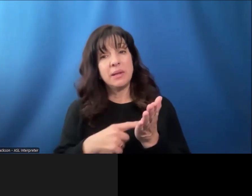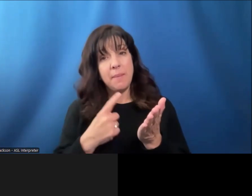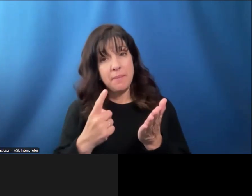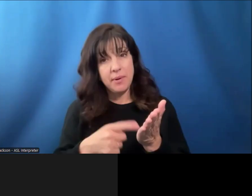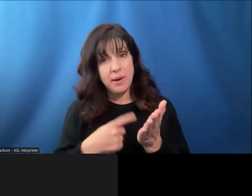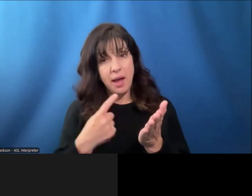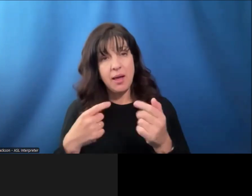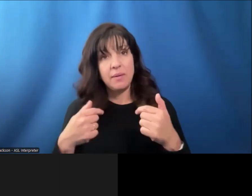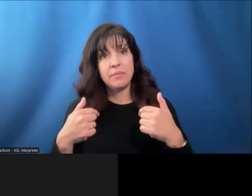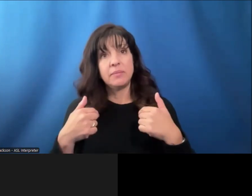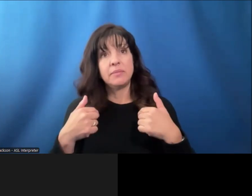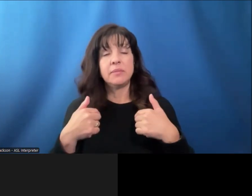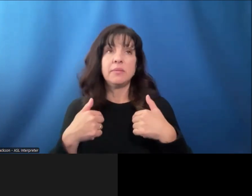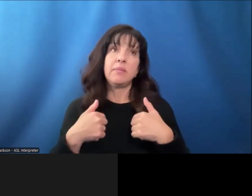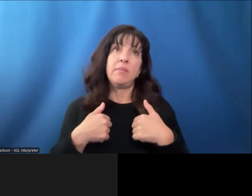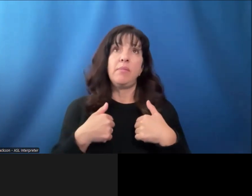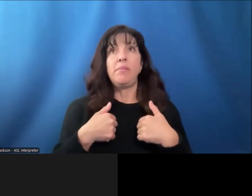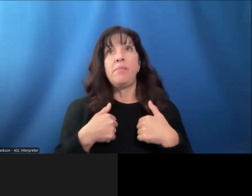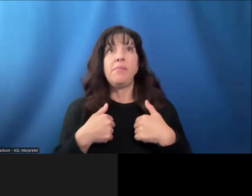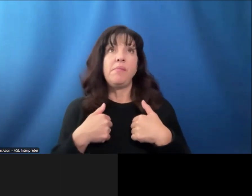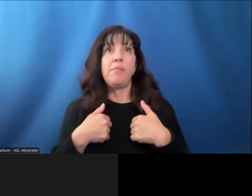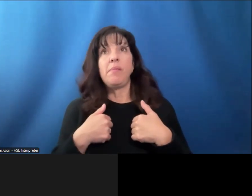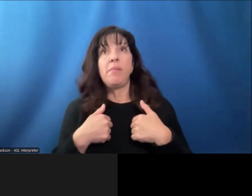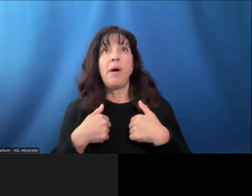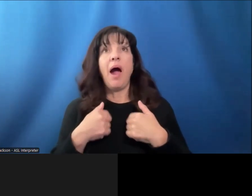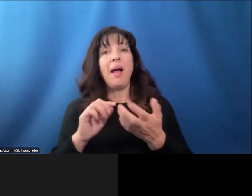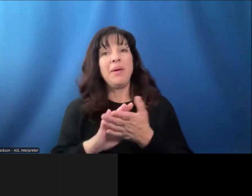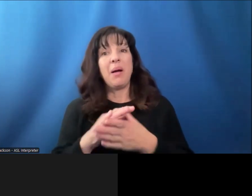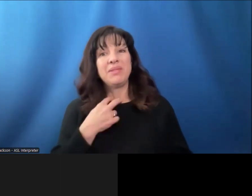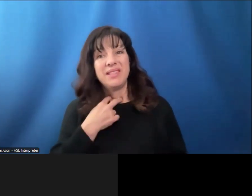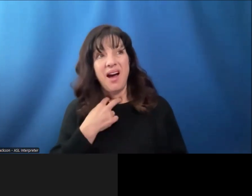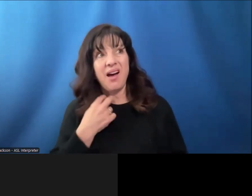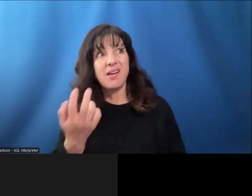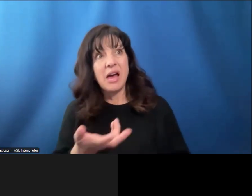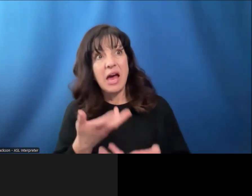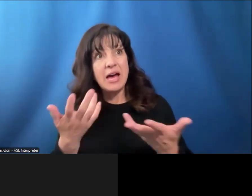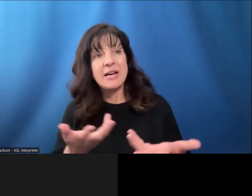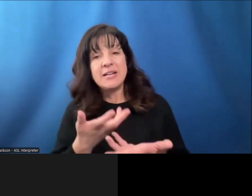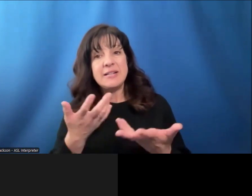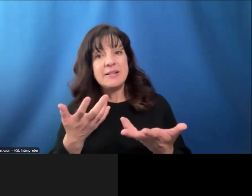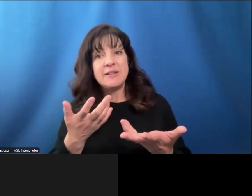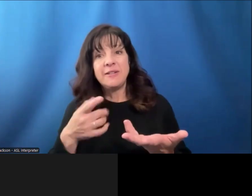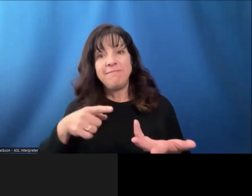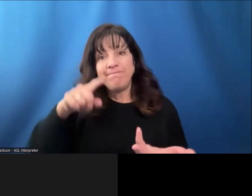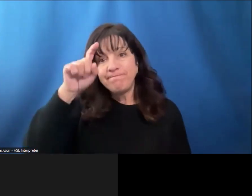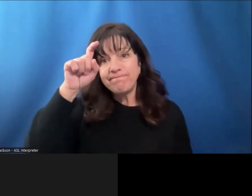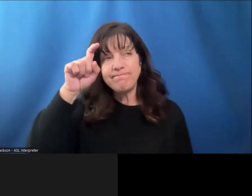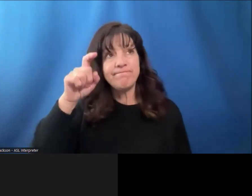get, I get stuck a little bit with Thanks, but I'm not going